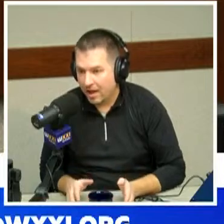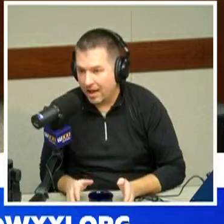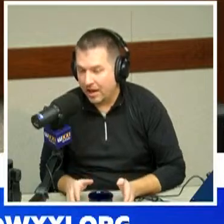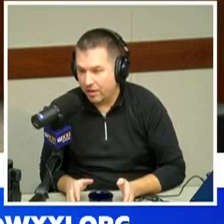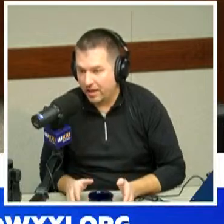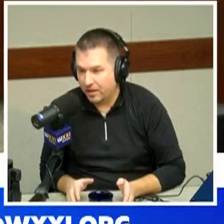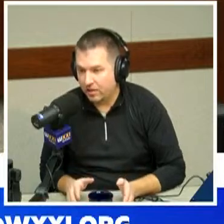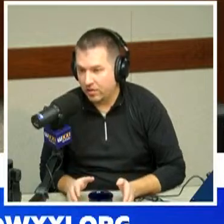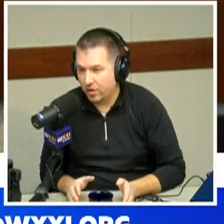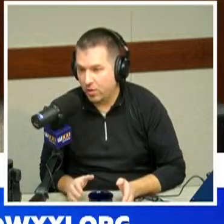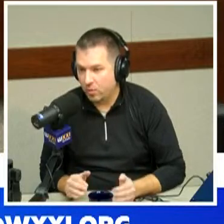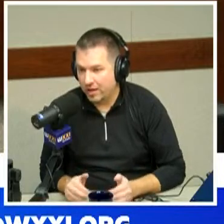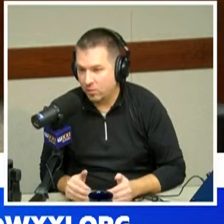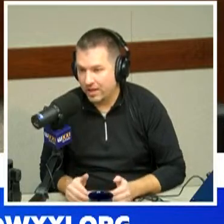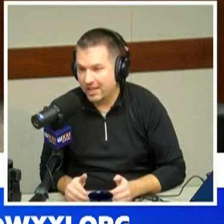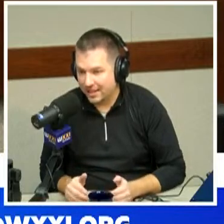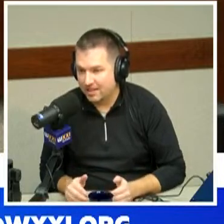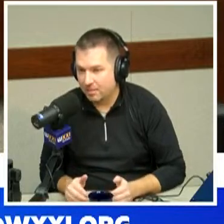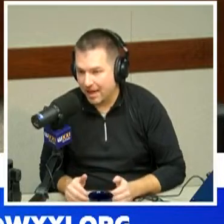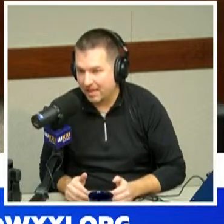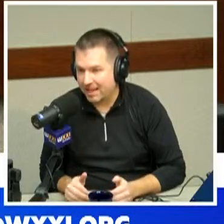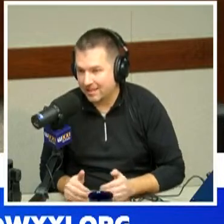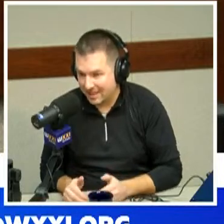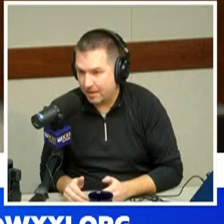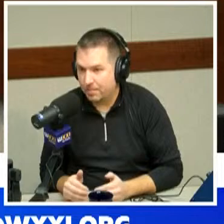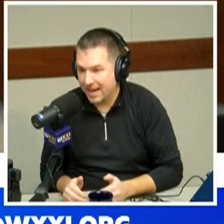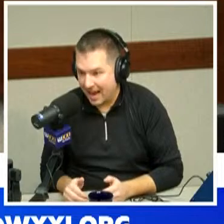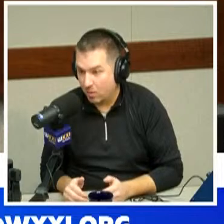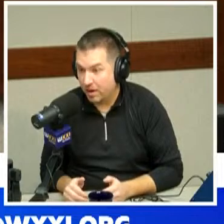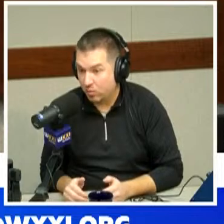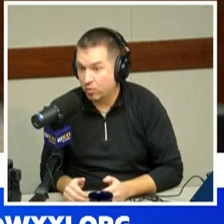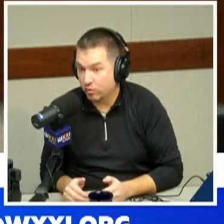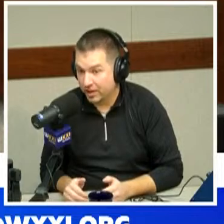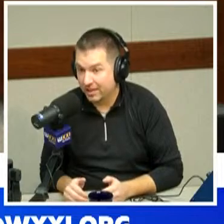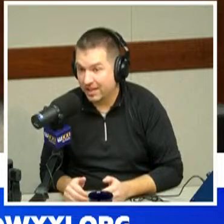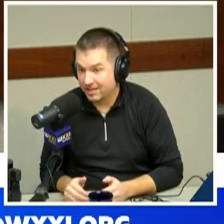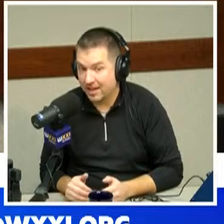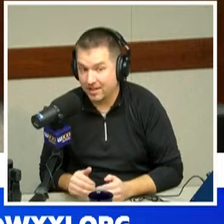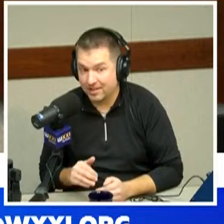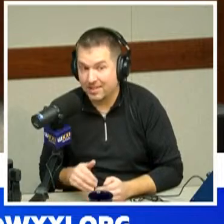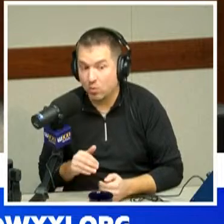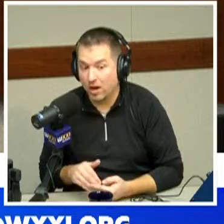and I think you know we we needed to make that step now but we're really excited to see where